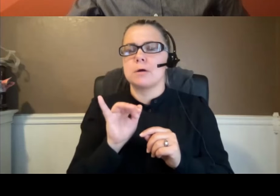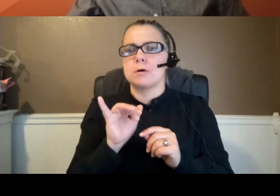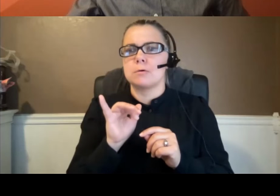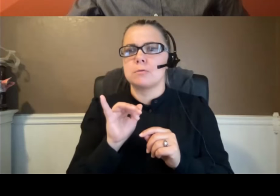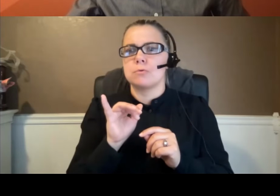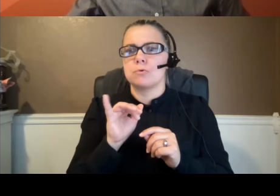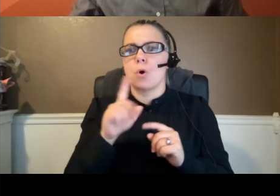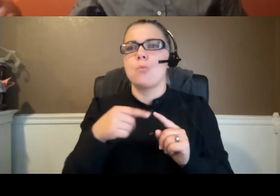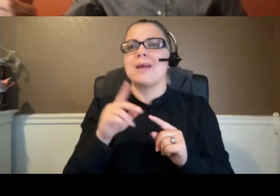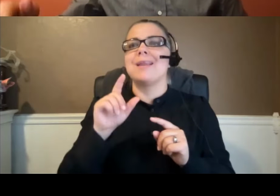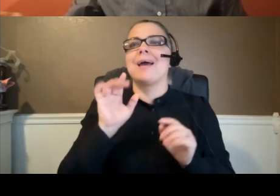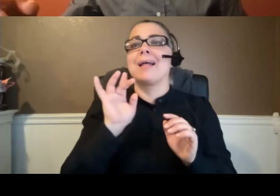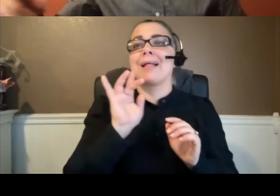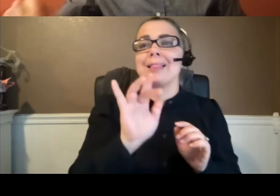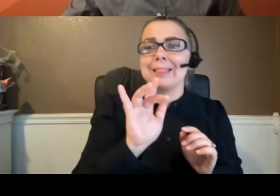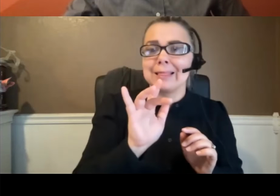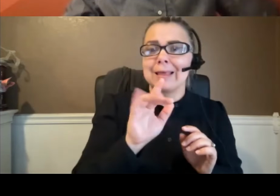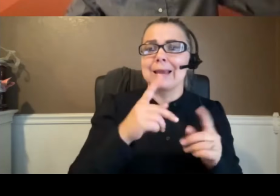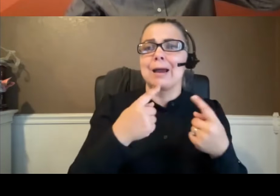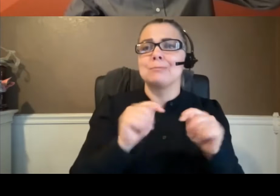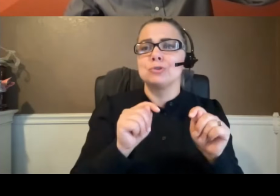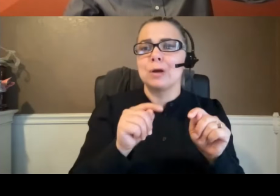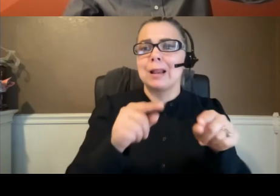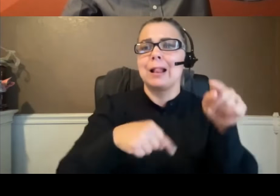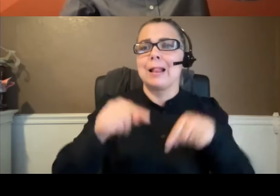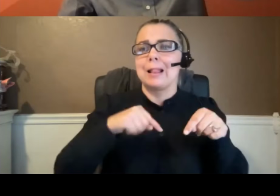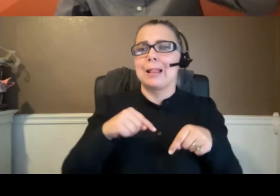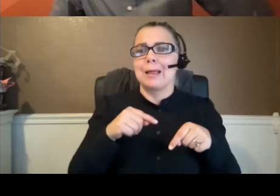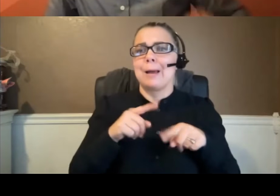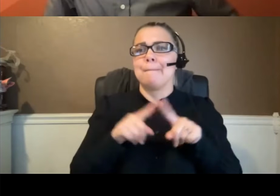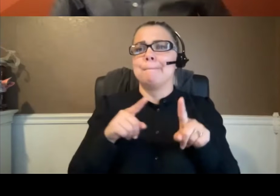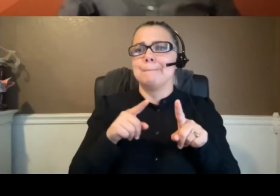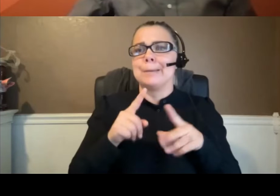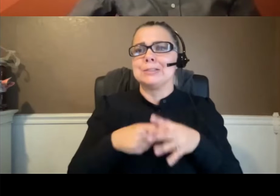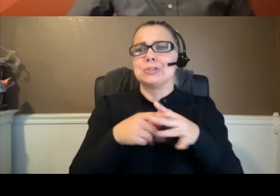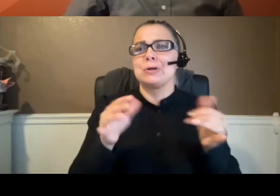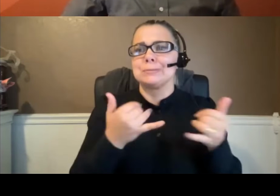also I'm trying to rewind it by clicking it and then it also starts playing it. Okay.